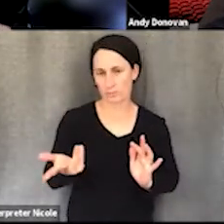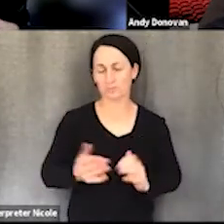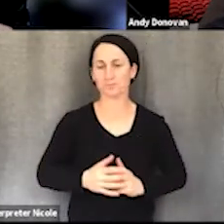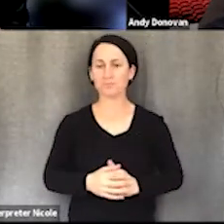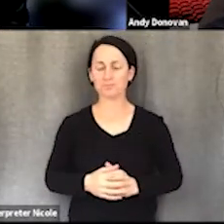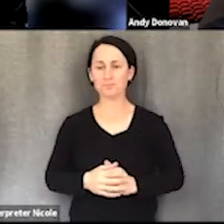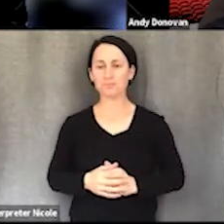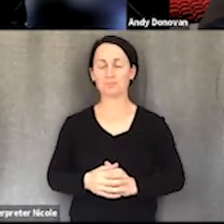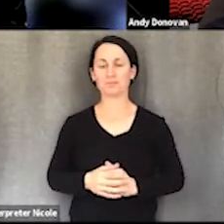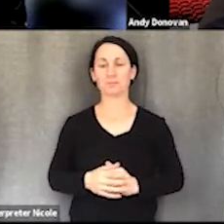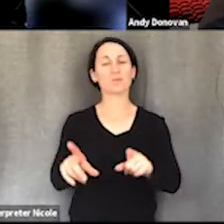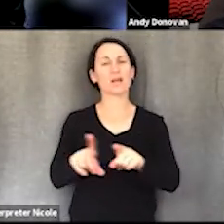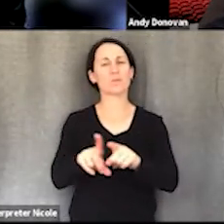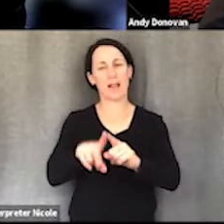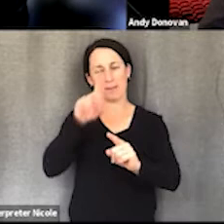is a trend for local events.